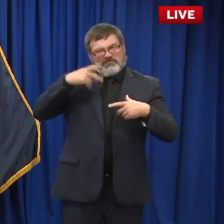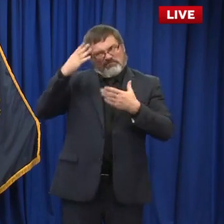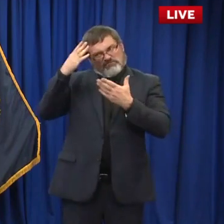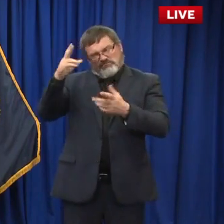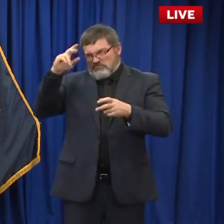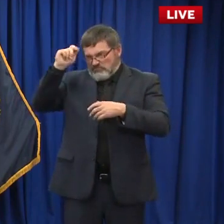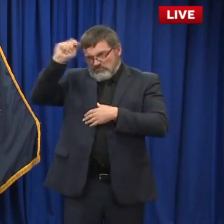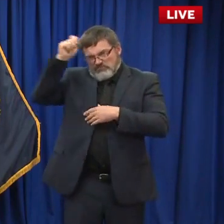WORKING ON HAS PASSED.